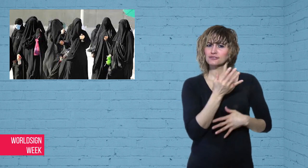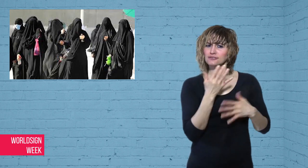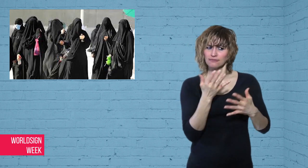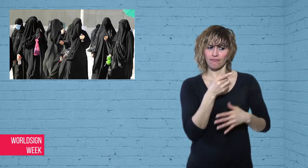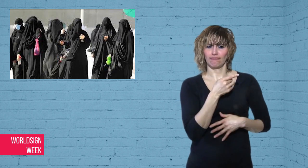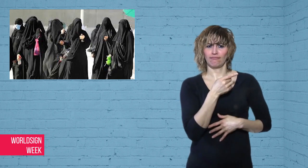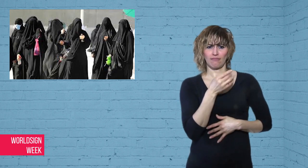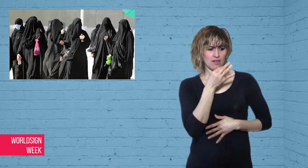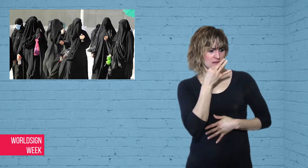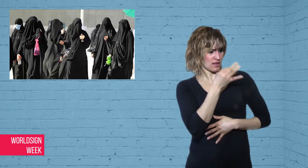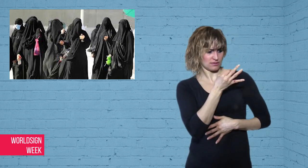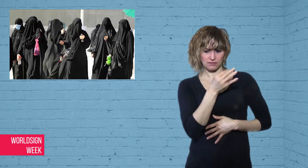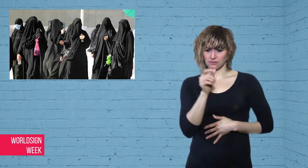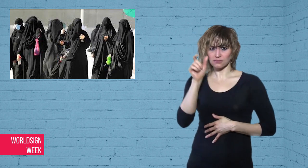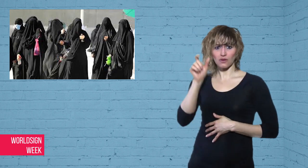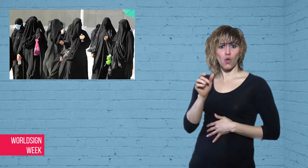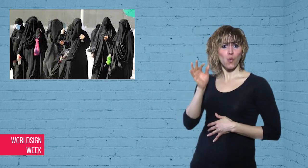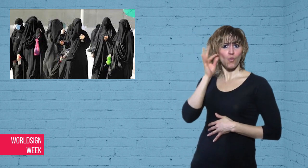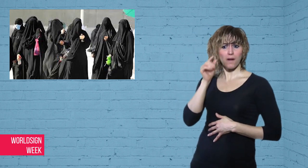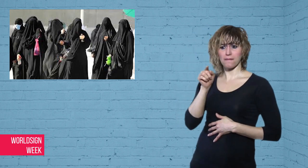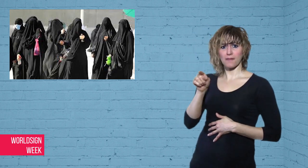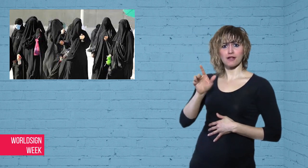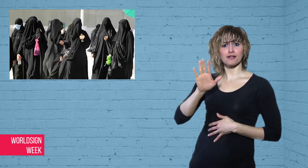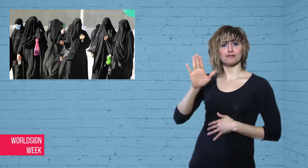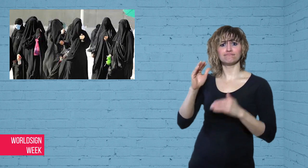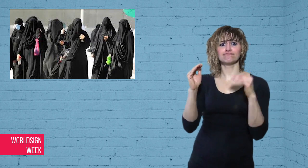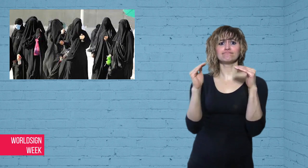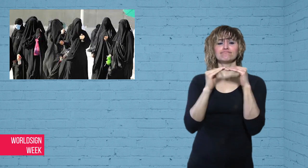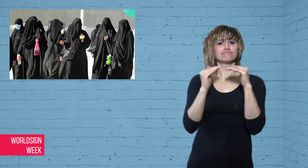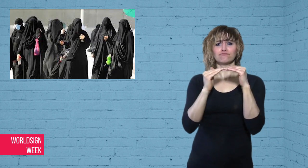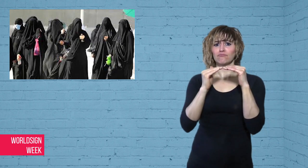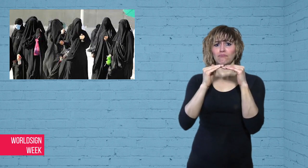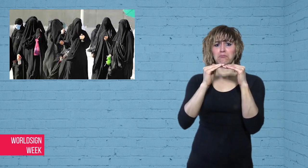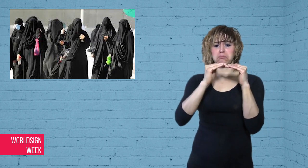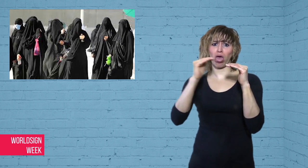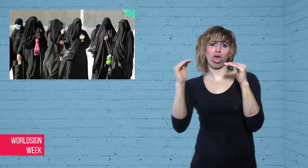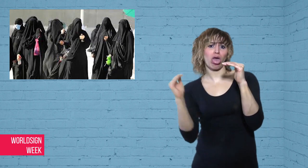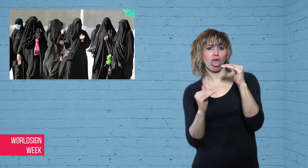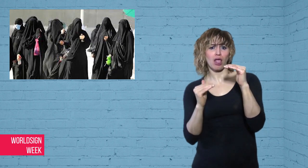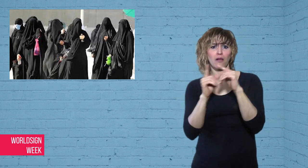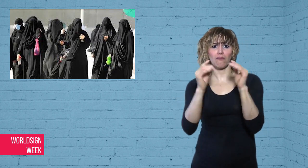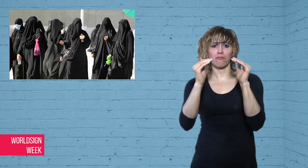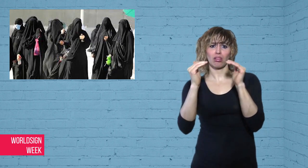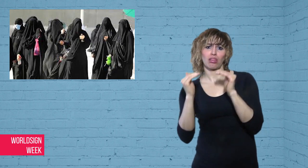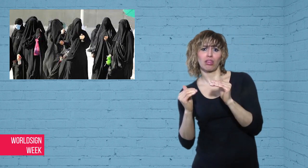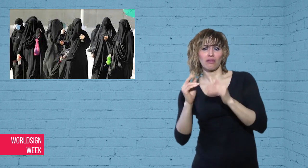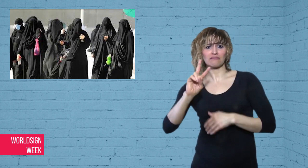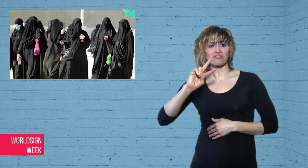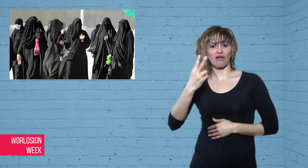as “secondary citizens”.